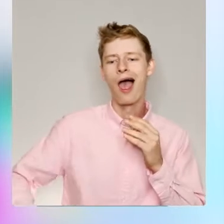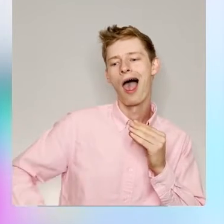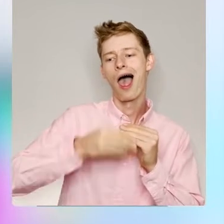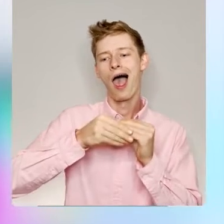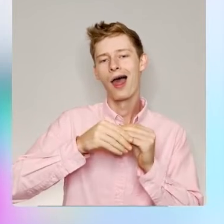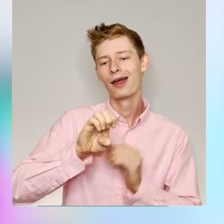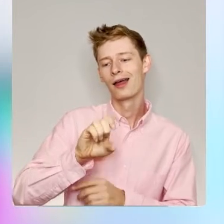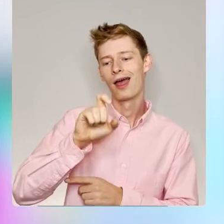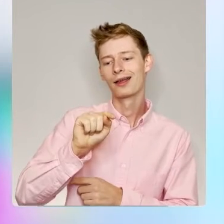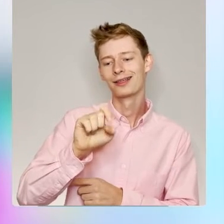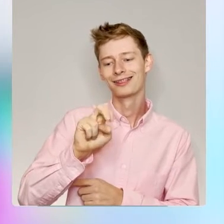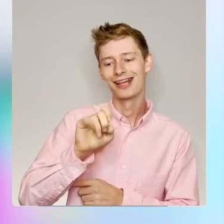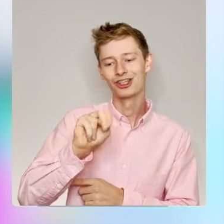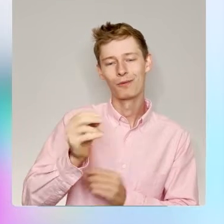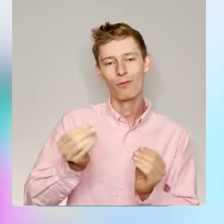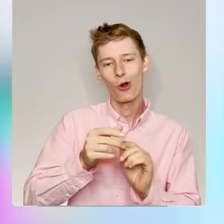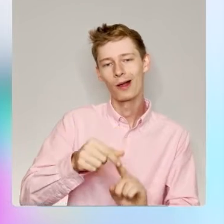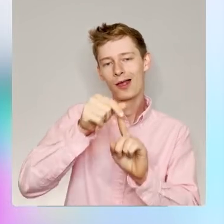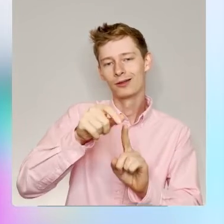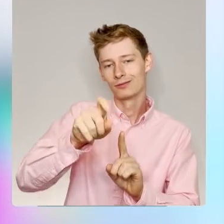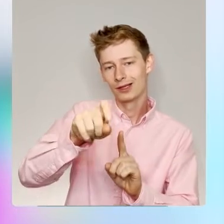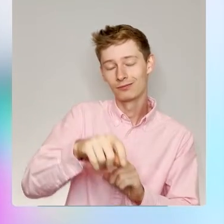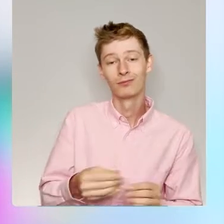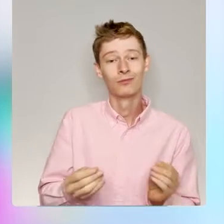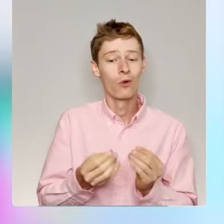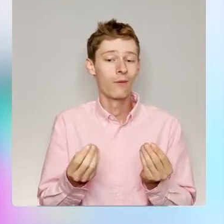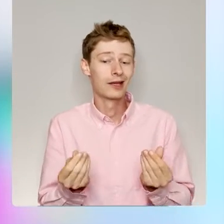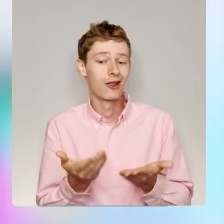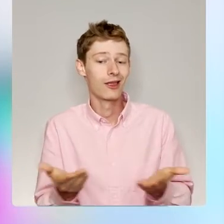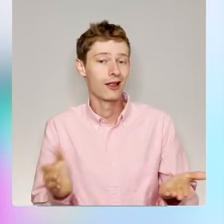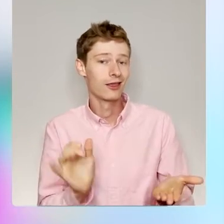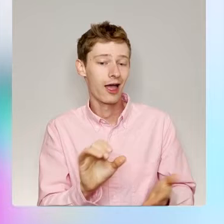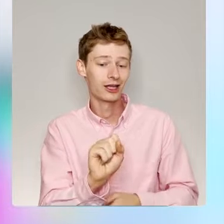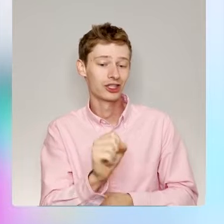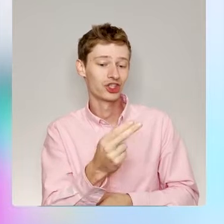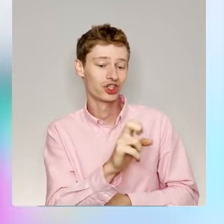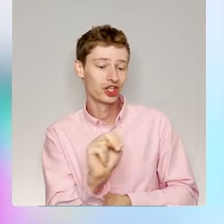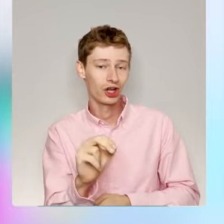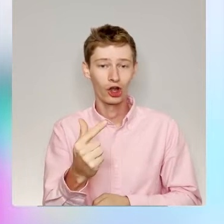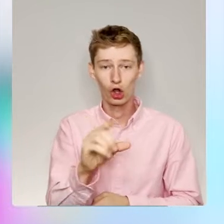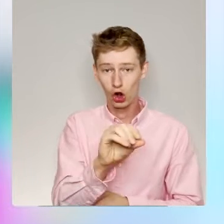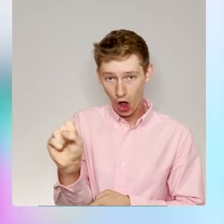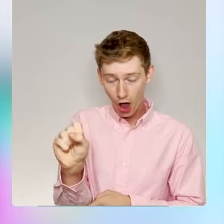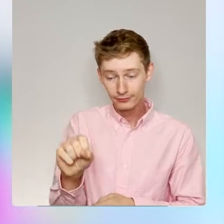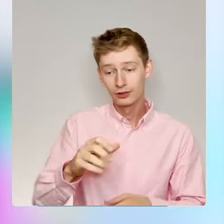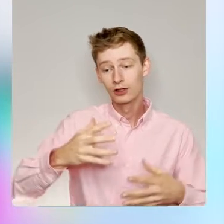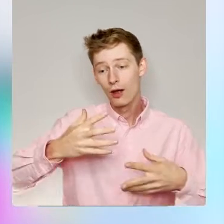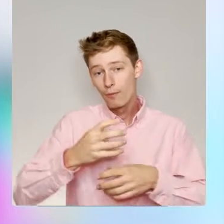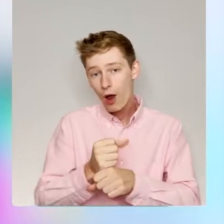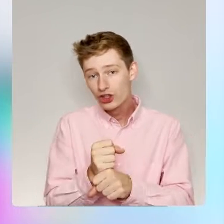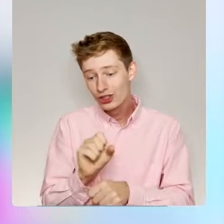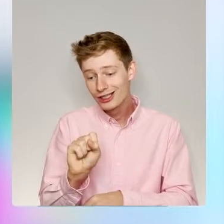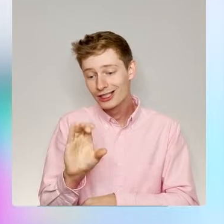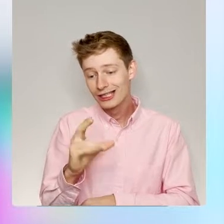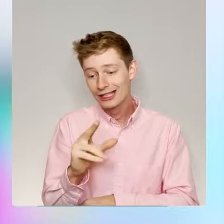And speaking of material features, Khronos' 3D Commerce Working Group is building GLTF extensions designed